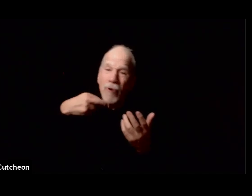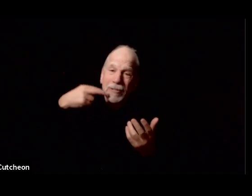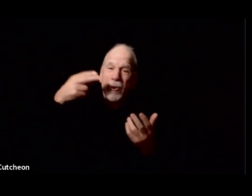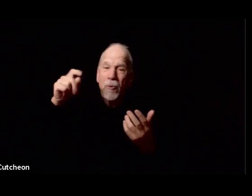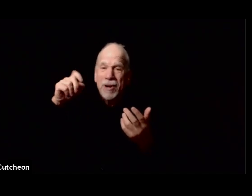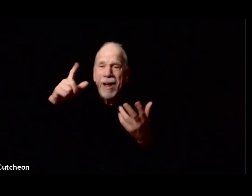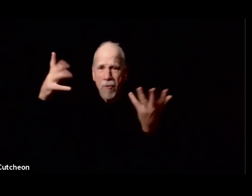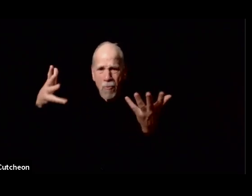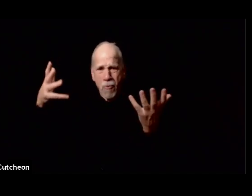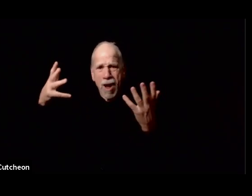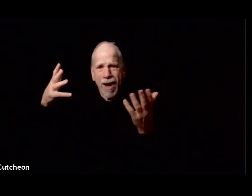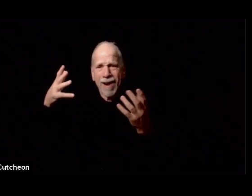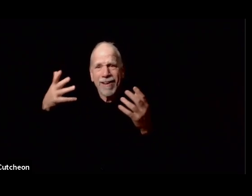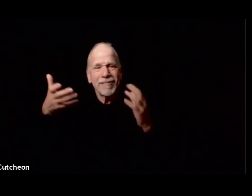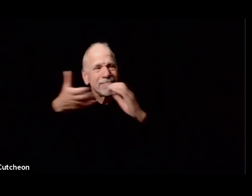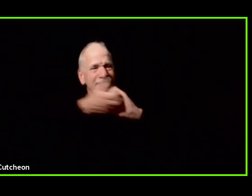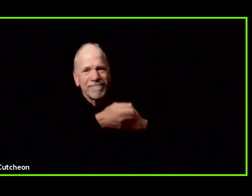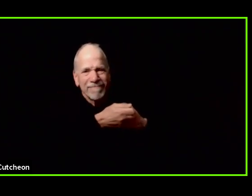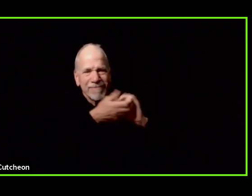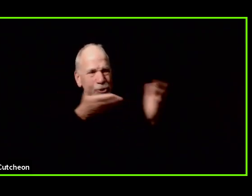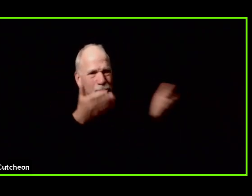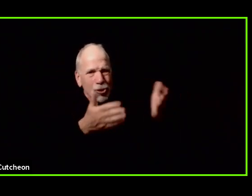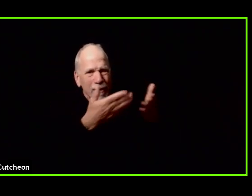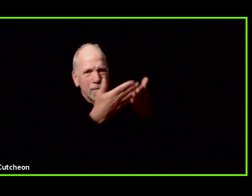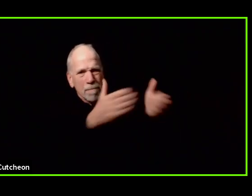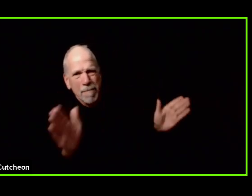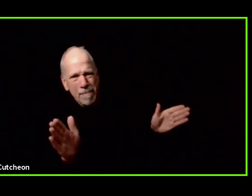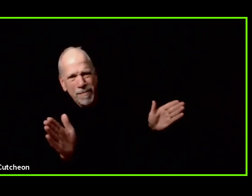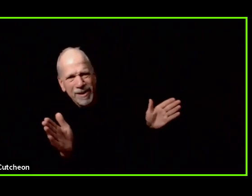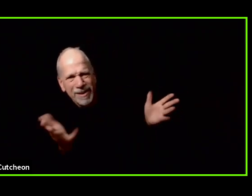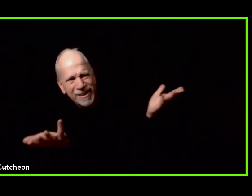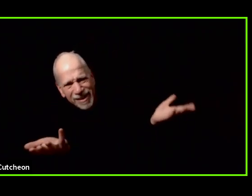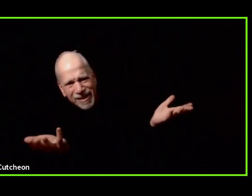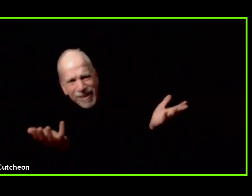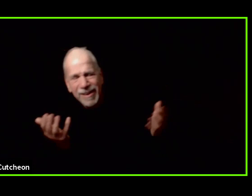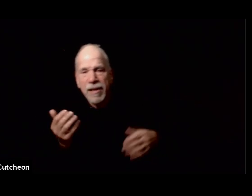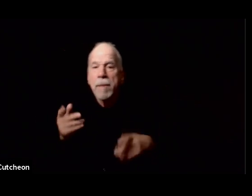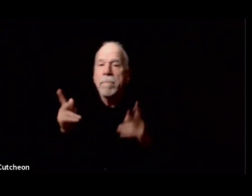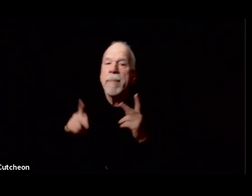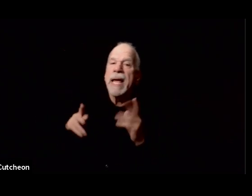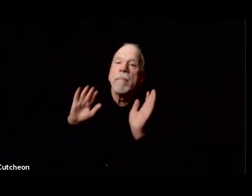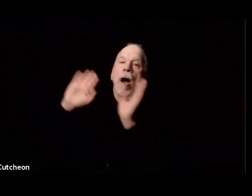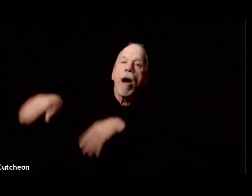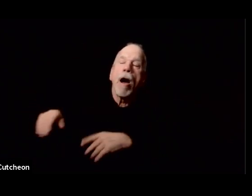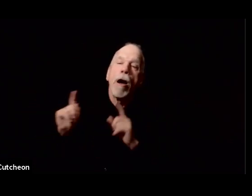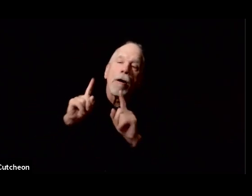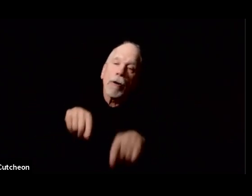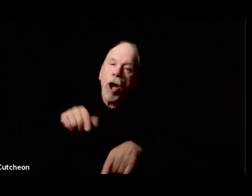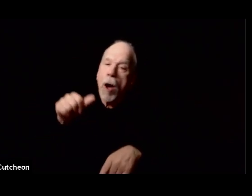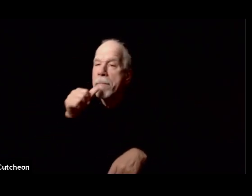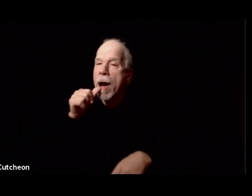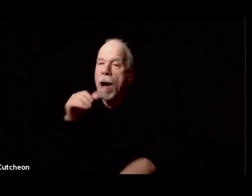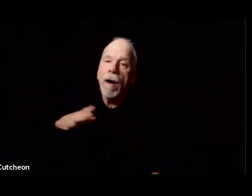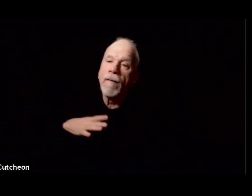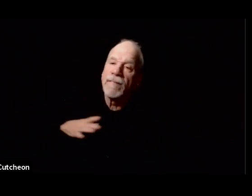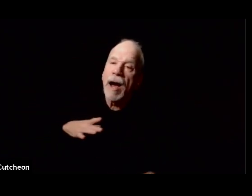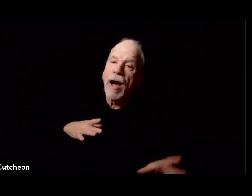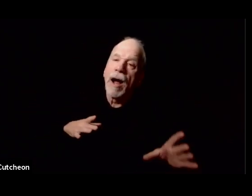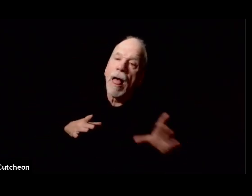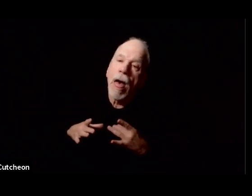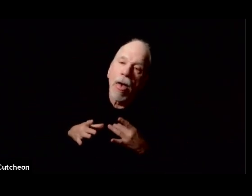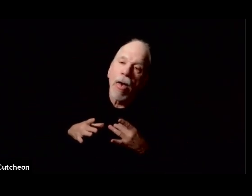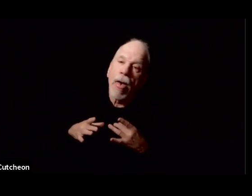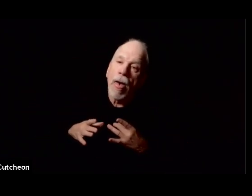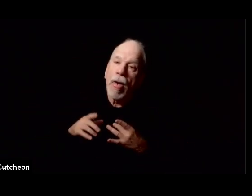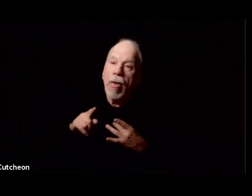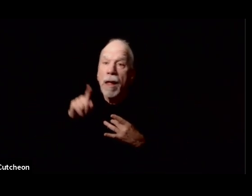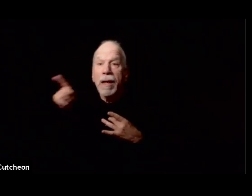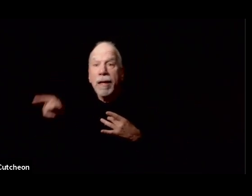transmission from people who've attended bars to their families, including families who